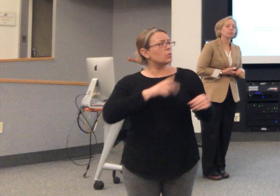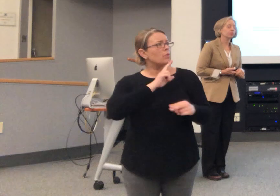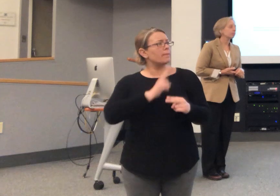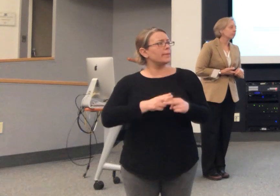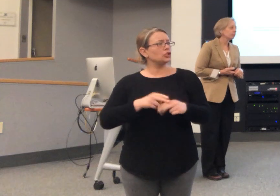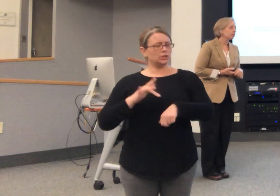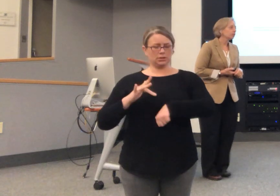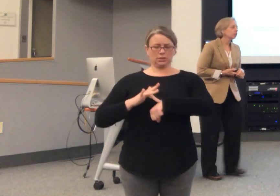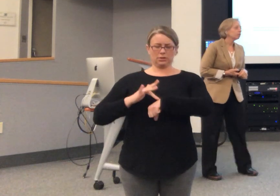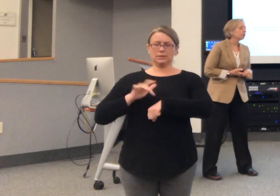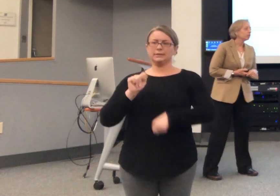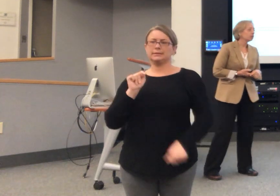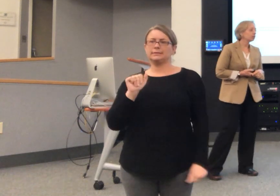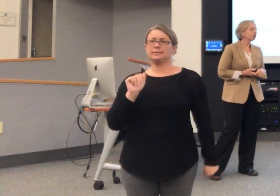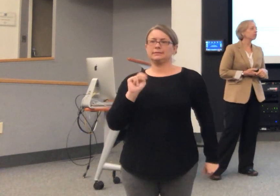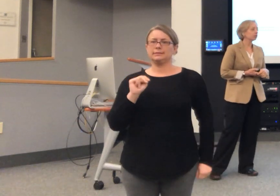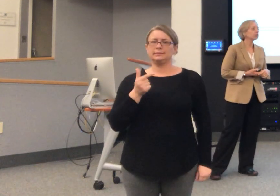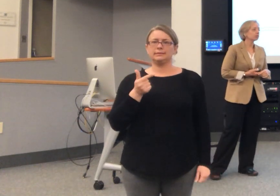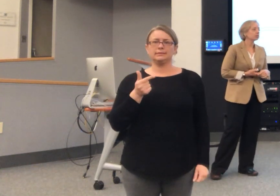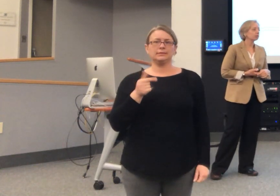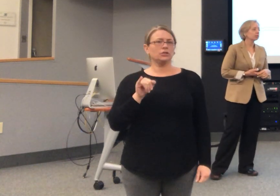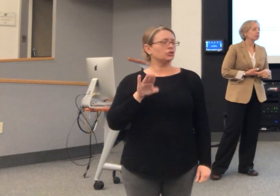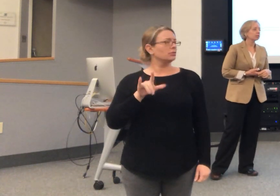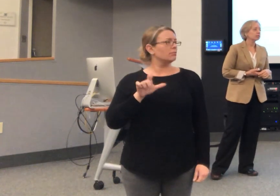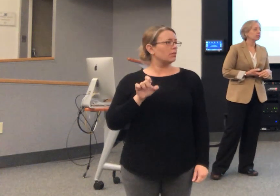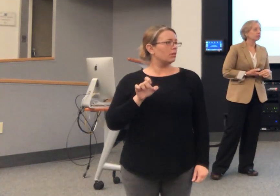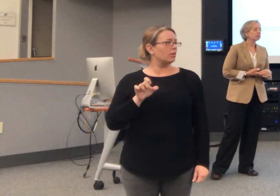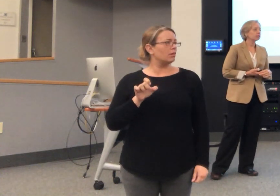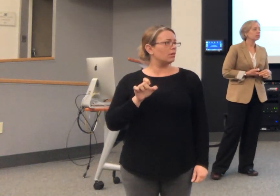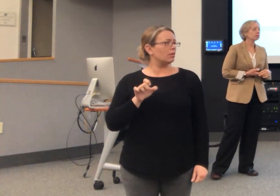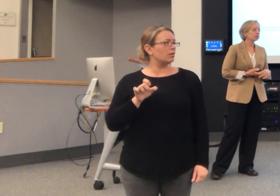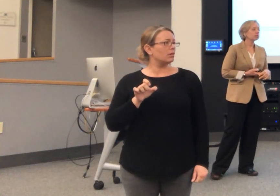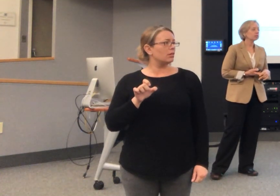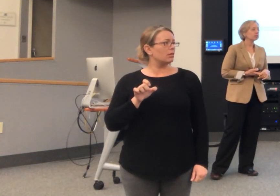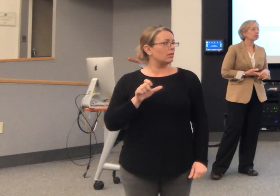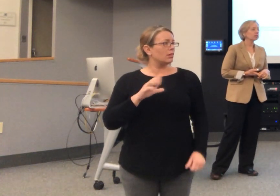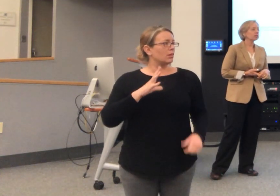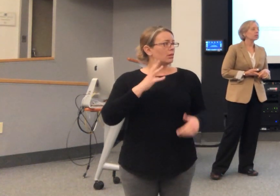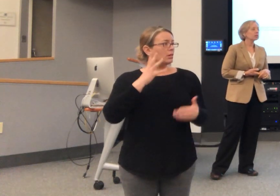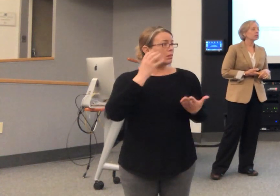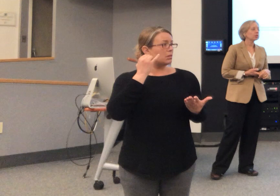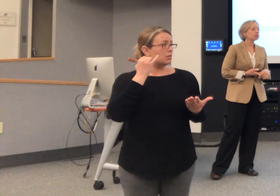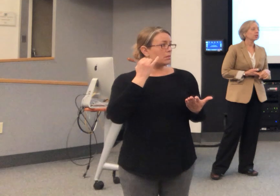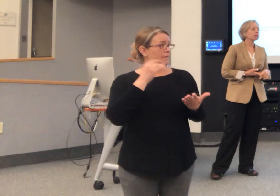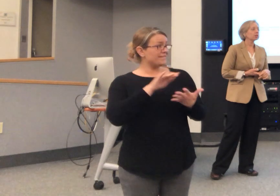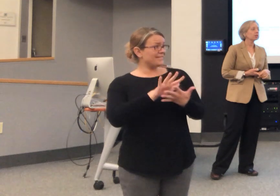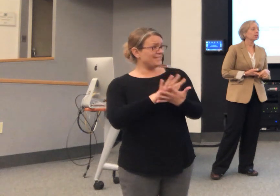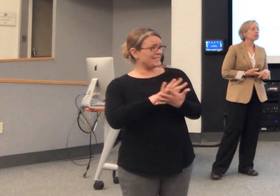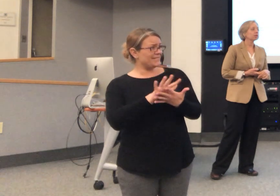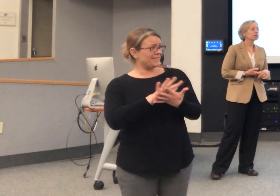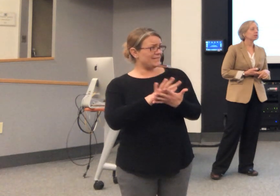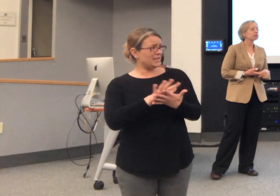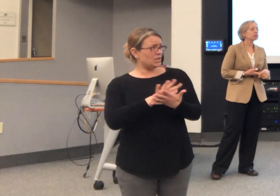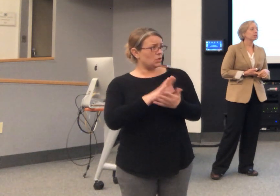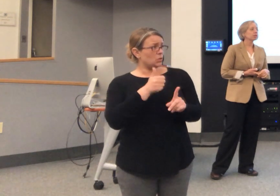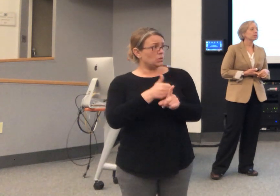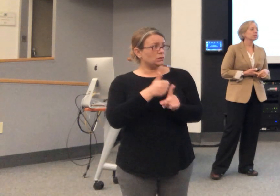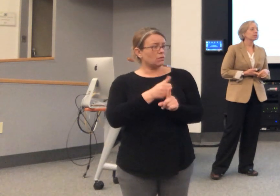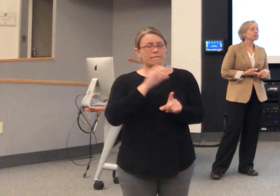[Woman] You mentioned it's to be tangible. A video tape is a tangible, right?